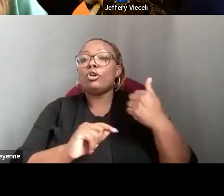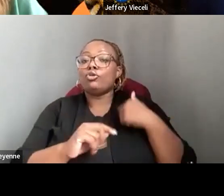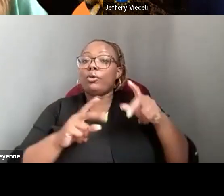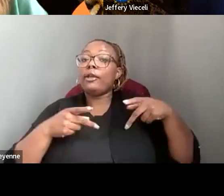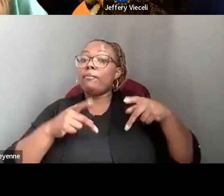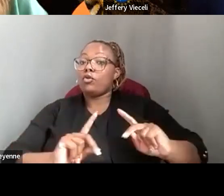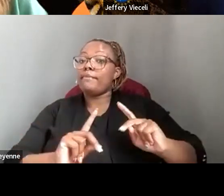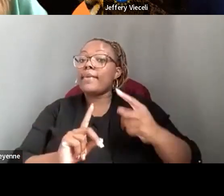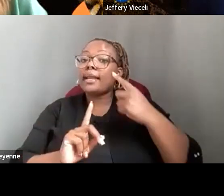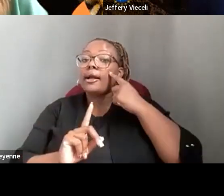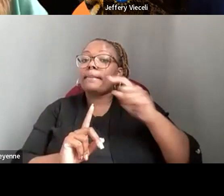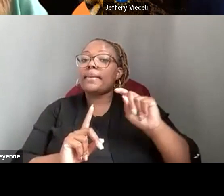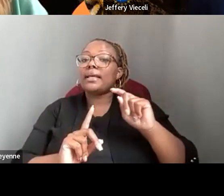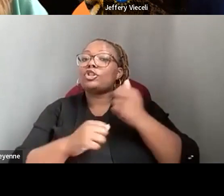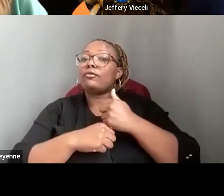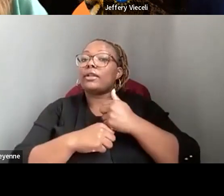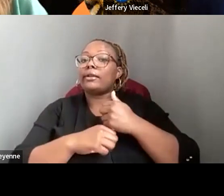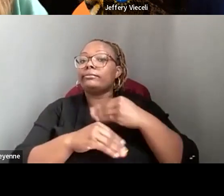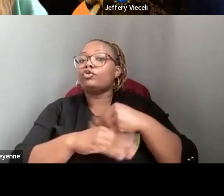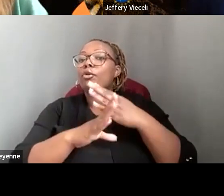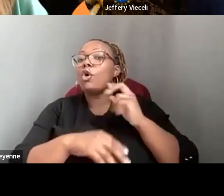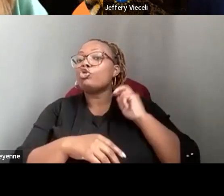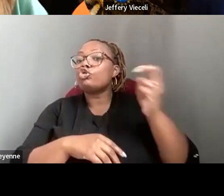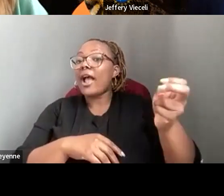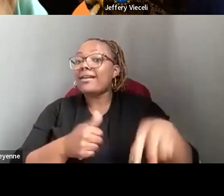you know, because of like remote travel or something like that.